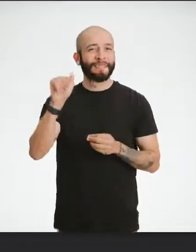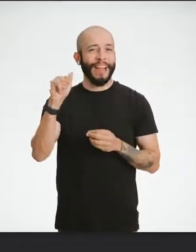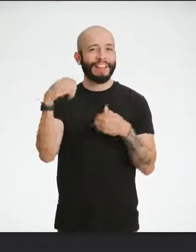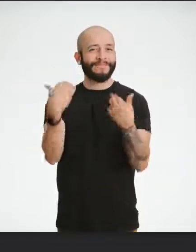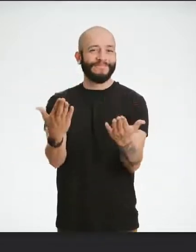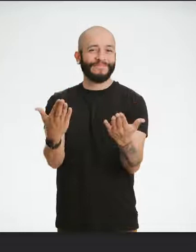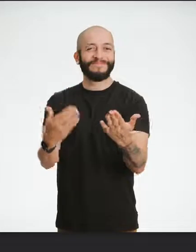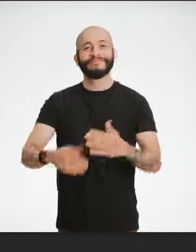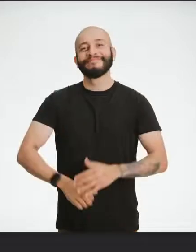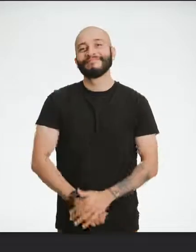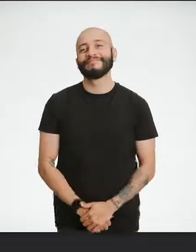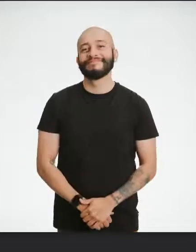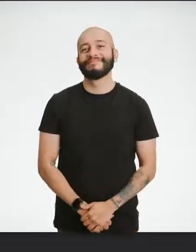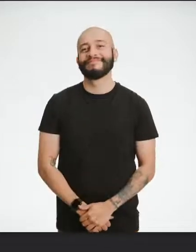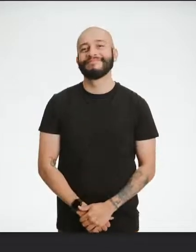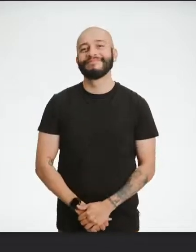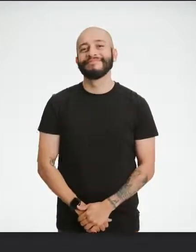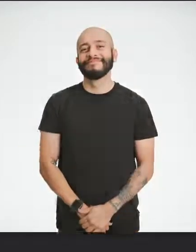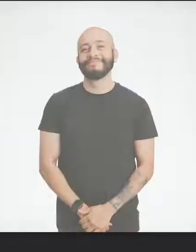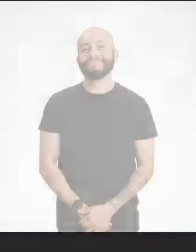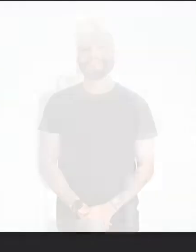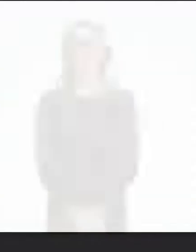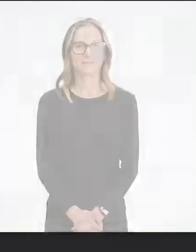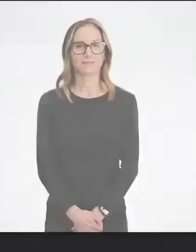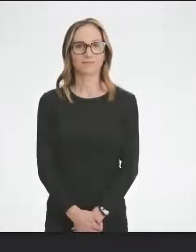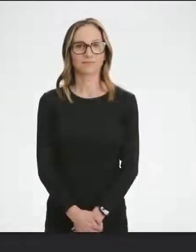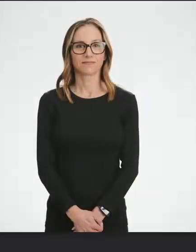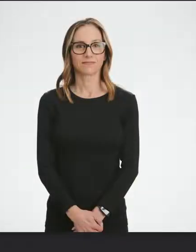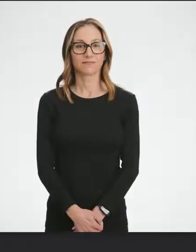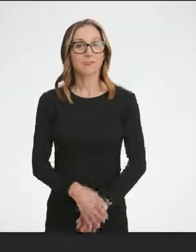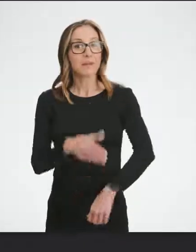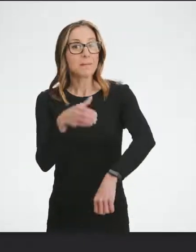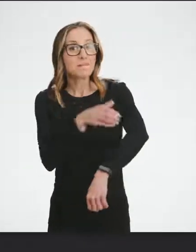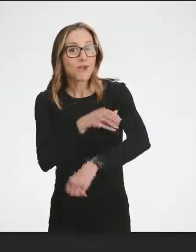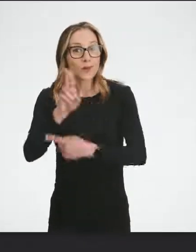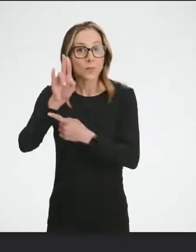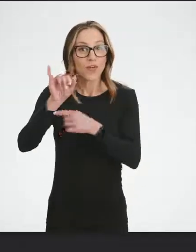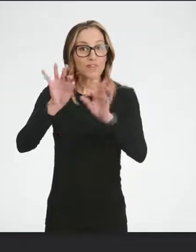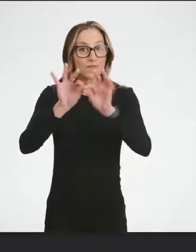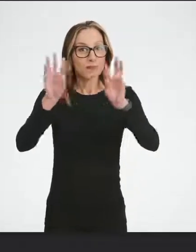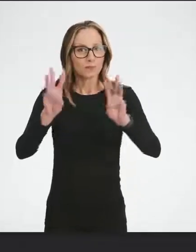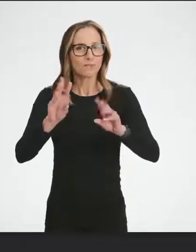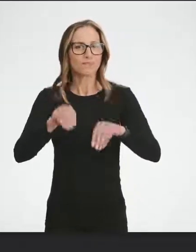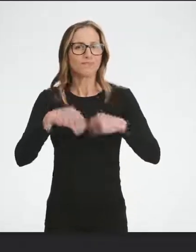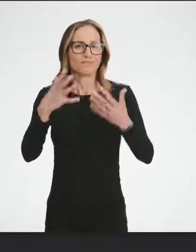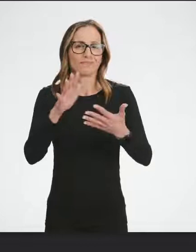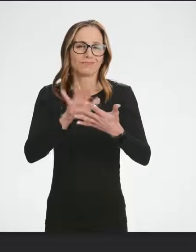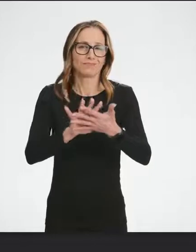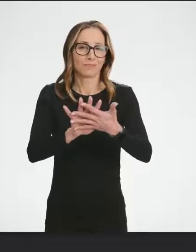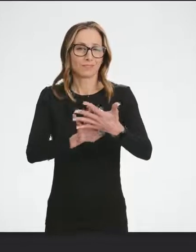And Eliza is gonna tell you more. Eliza Block: A powerful UI framework provides abstractions that make it easy to describe